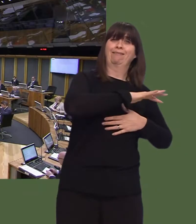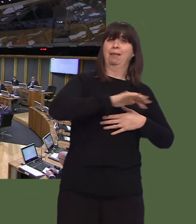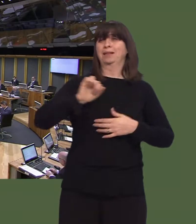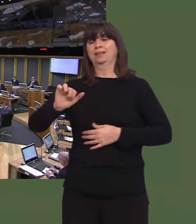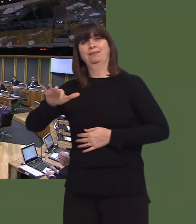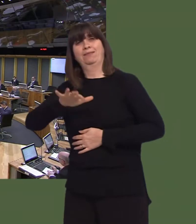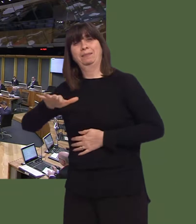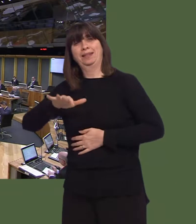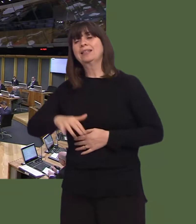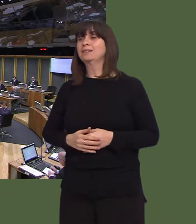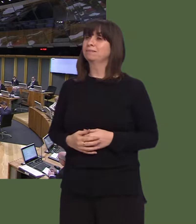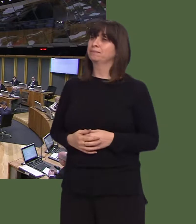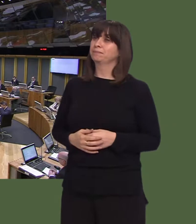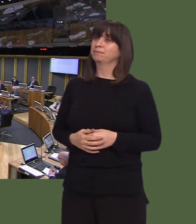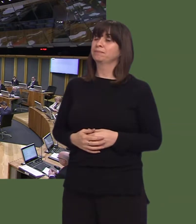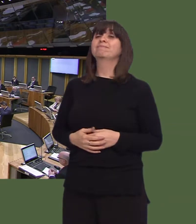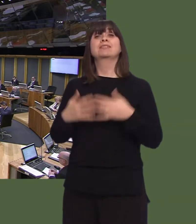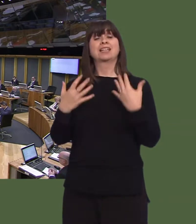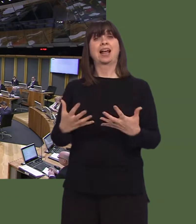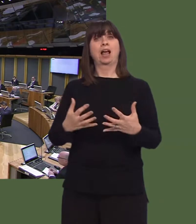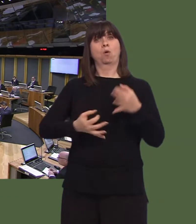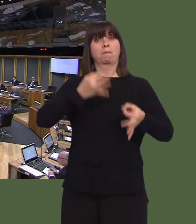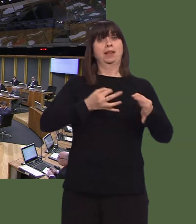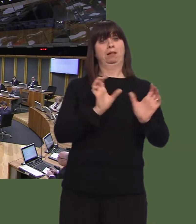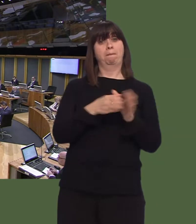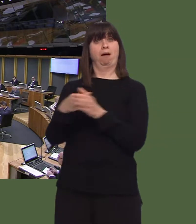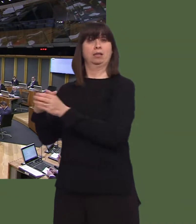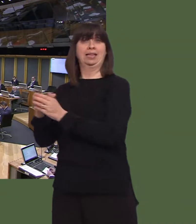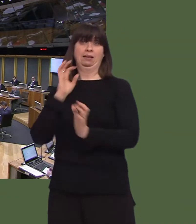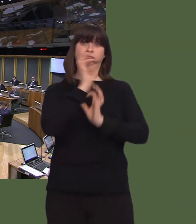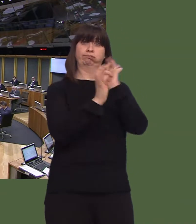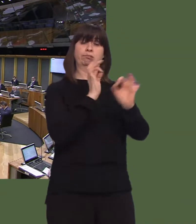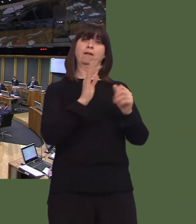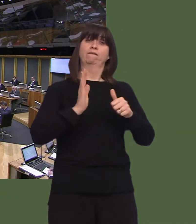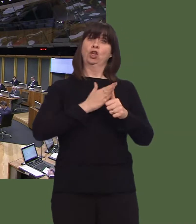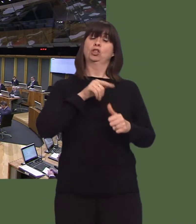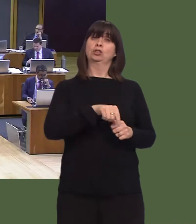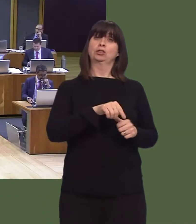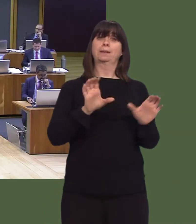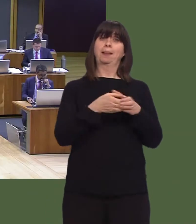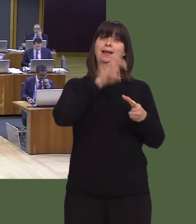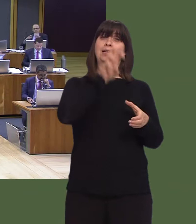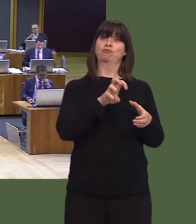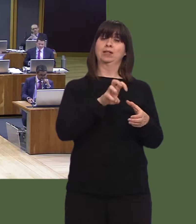Y Llywydd / The Llywydd: Questions now from the party leaders, and I call on the leader of Plaid Cymru, Leanne Wood. Leanne Wood AM: Diolch, Llywydd.